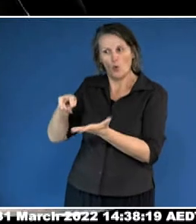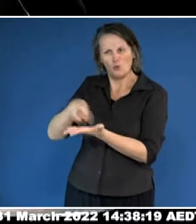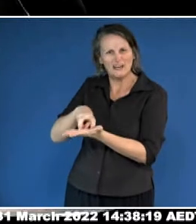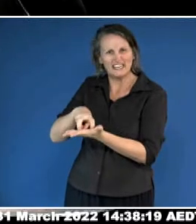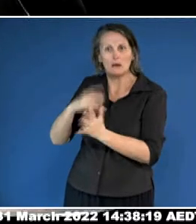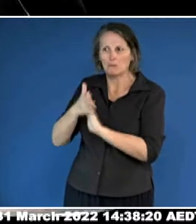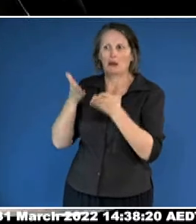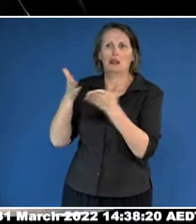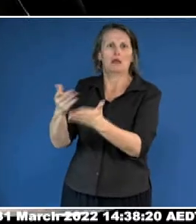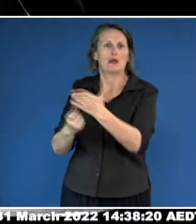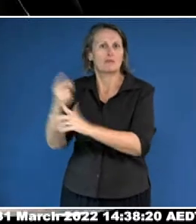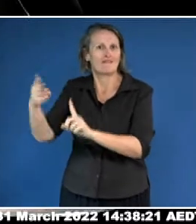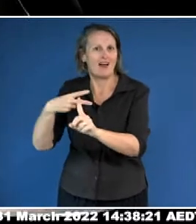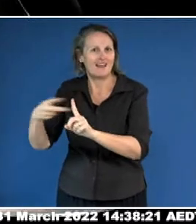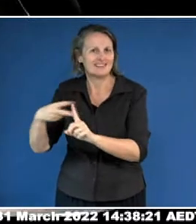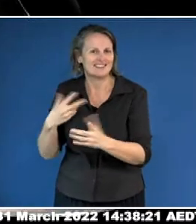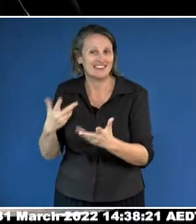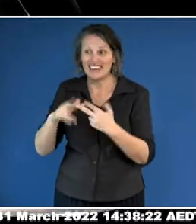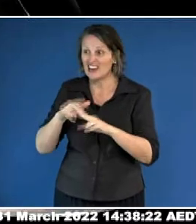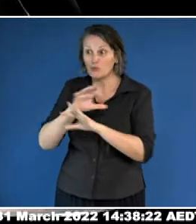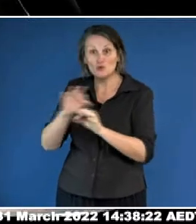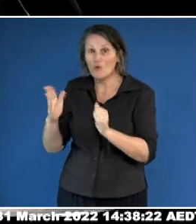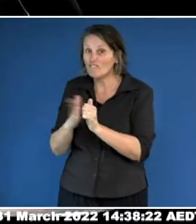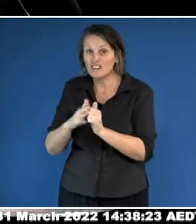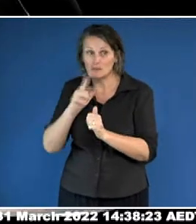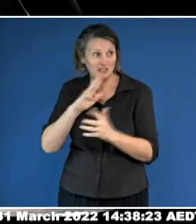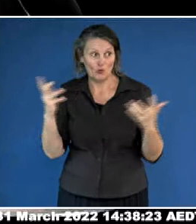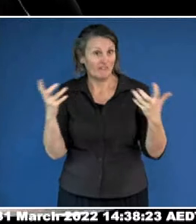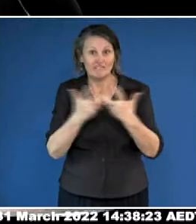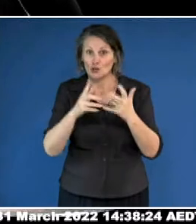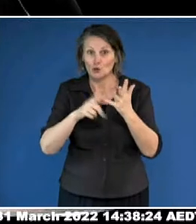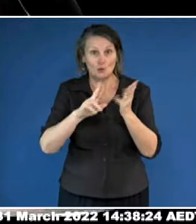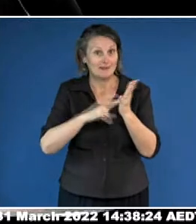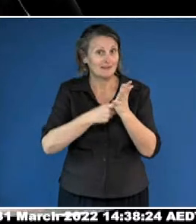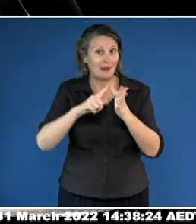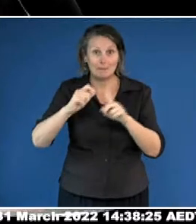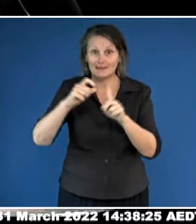conventions. It's absolutely vital that human rights frameworks are embedded across